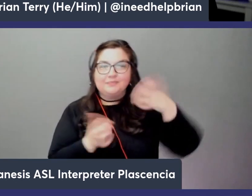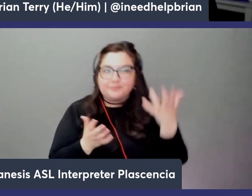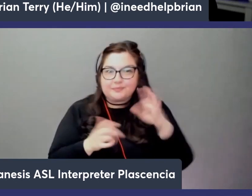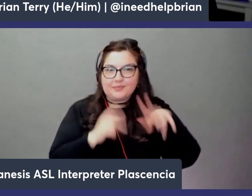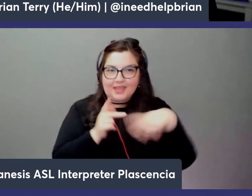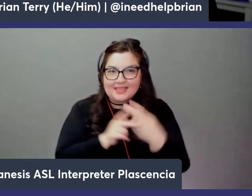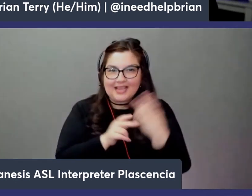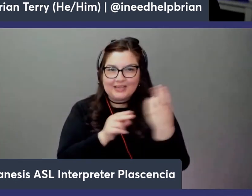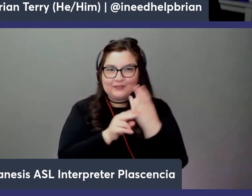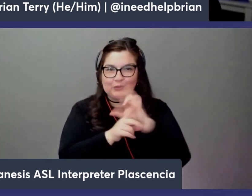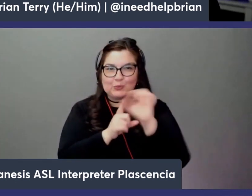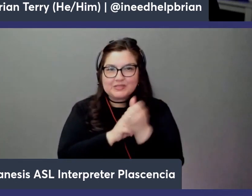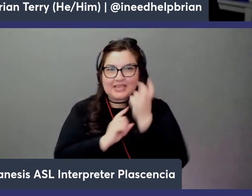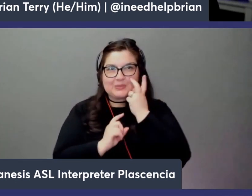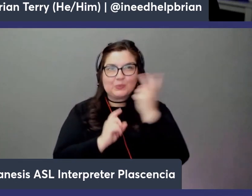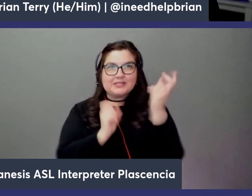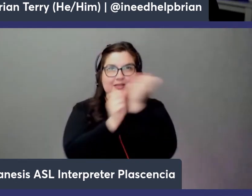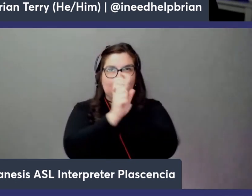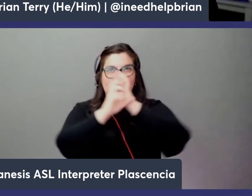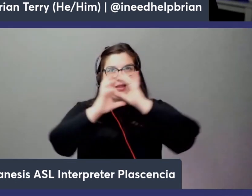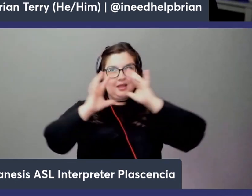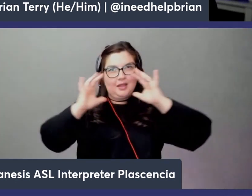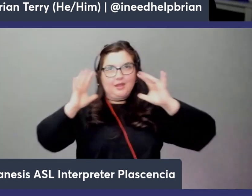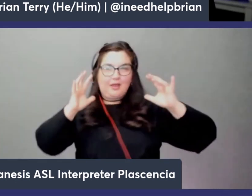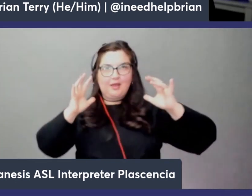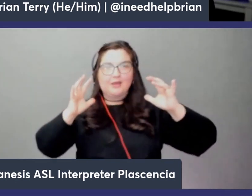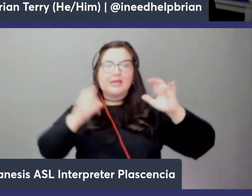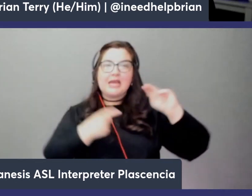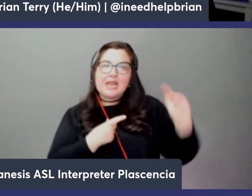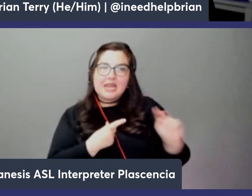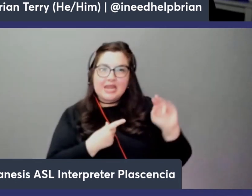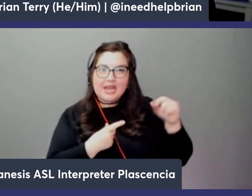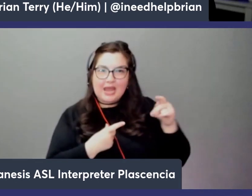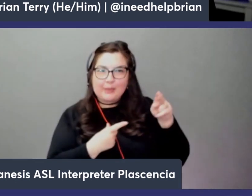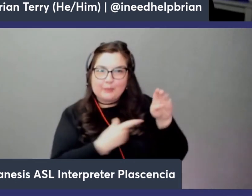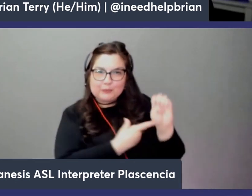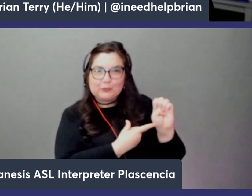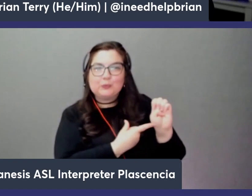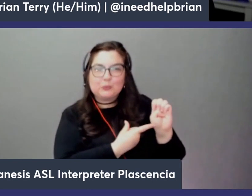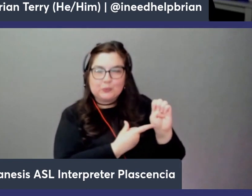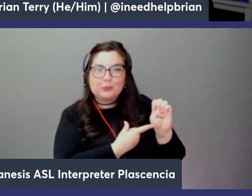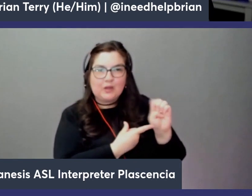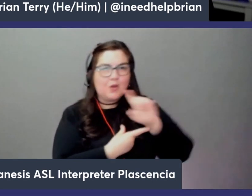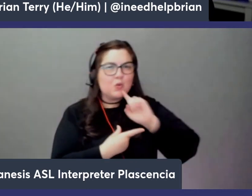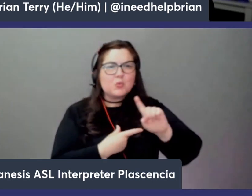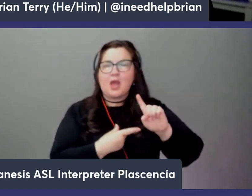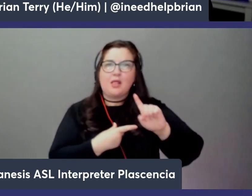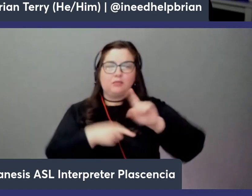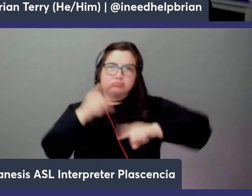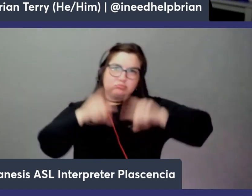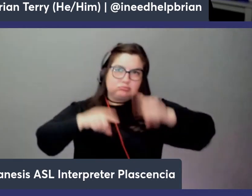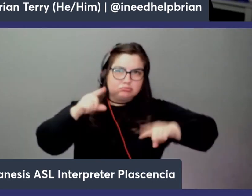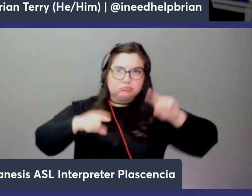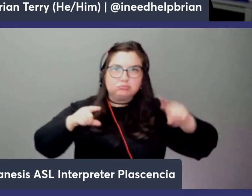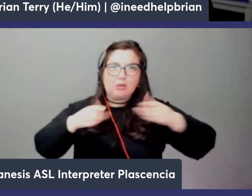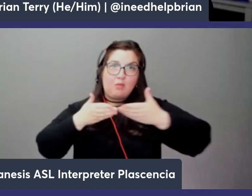that people really flock to Neptune, there's a wide range of them, but in a broad generalization,